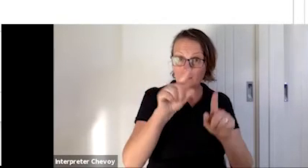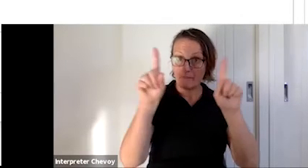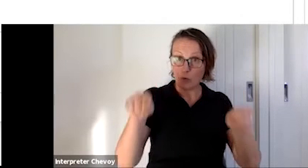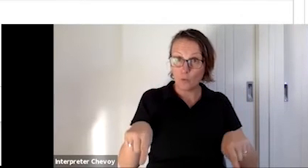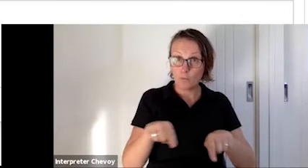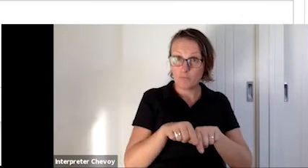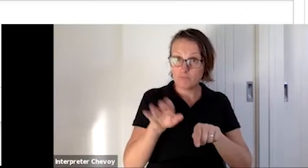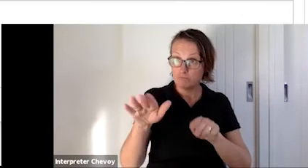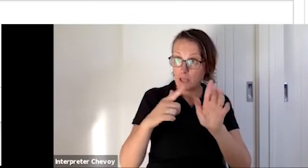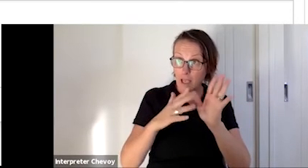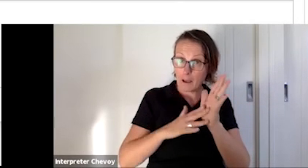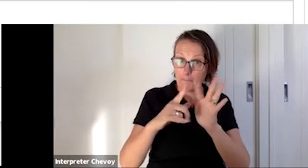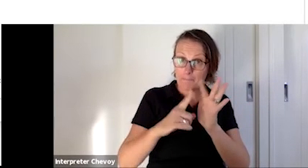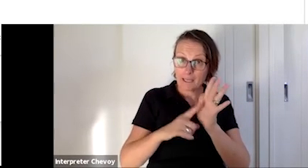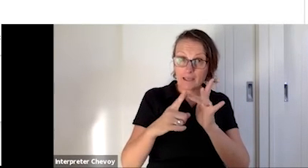To this form? Yes.